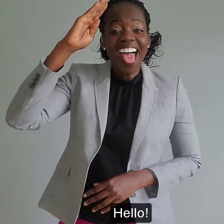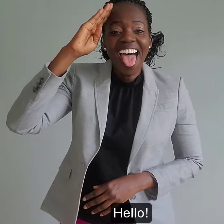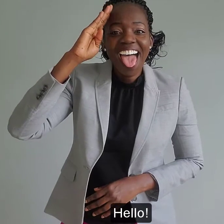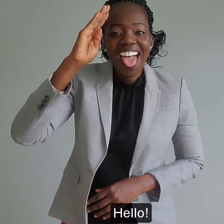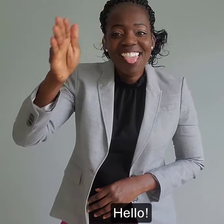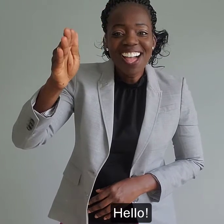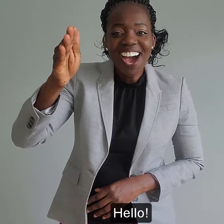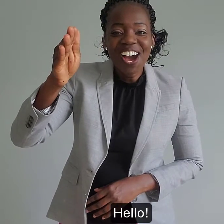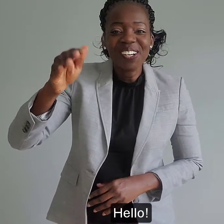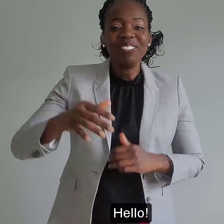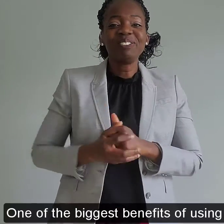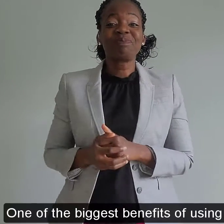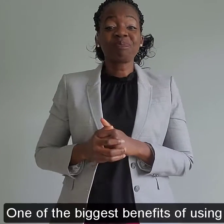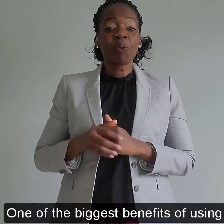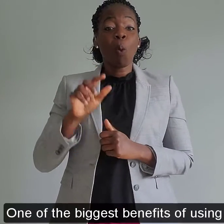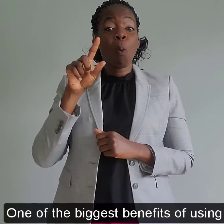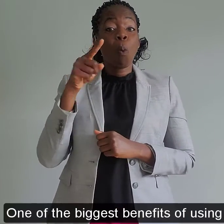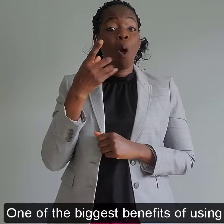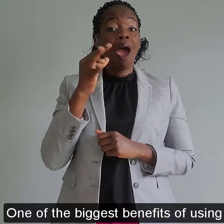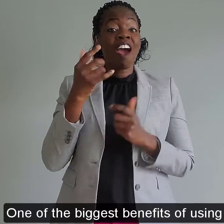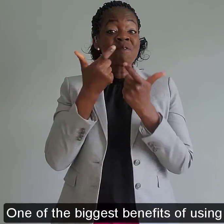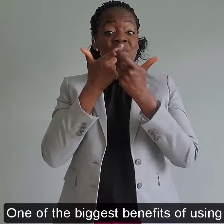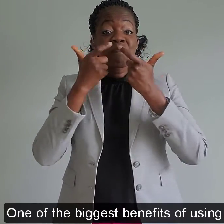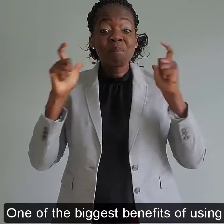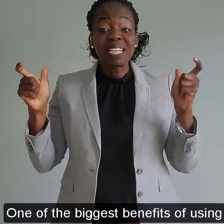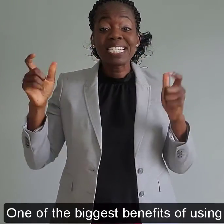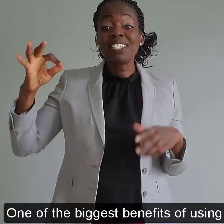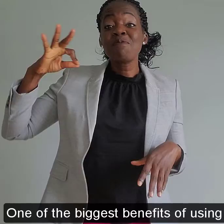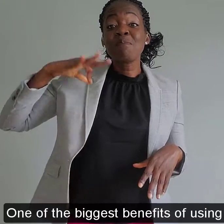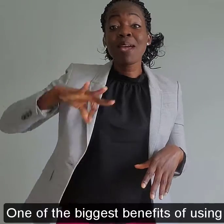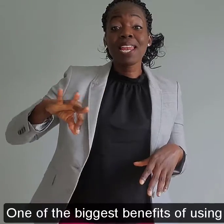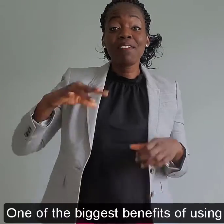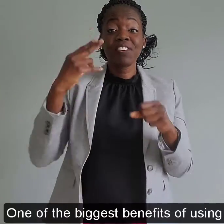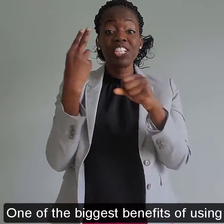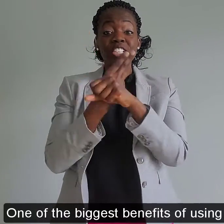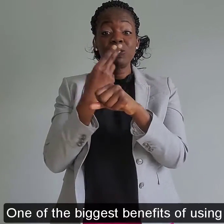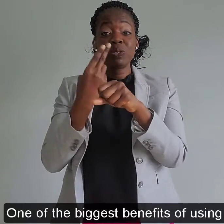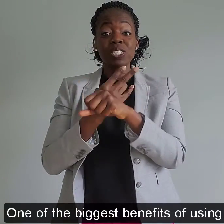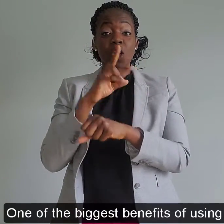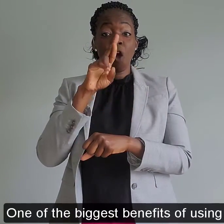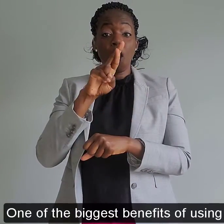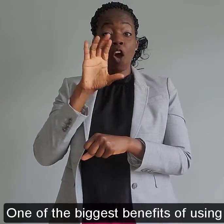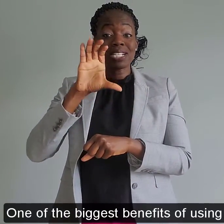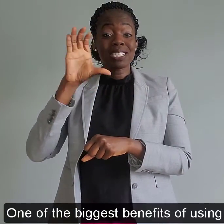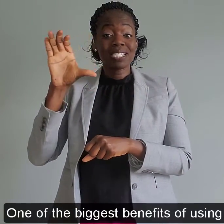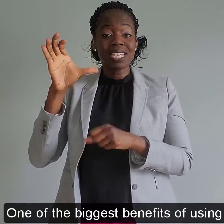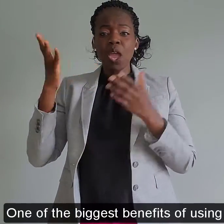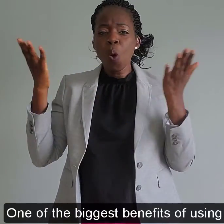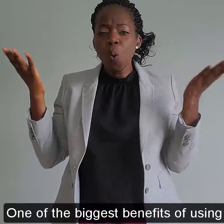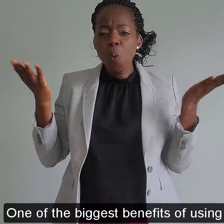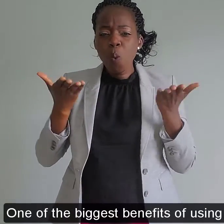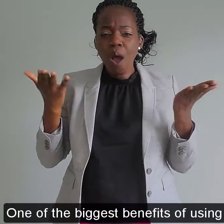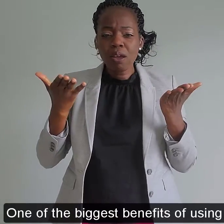Hello! One of the biggest benefits of using RCC